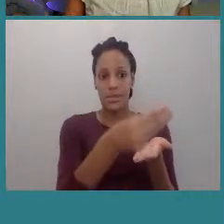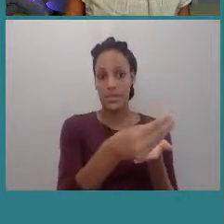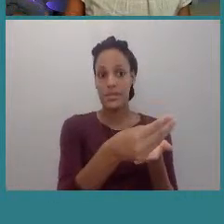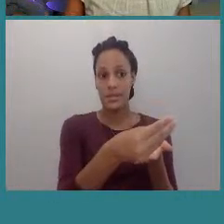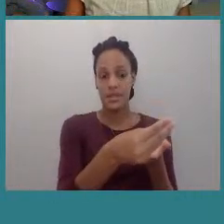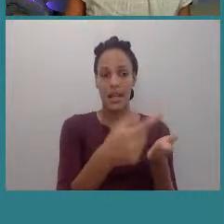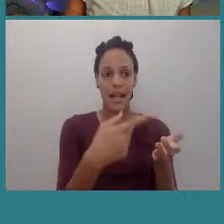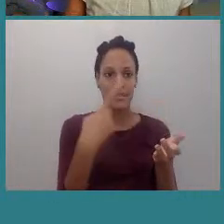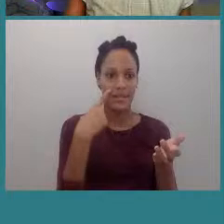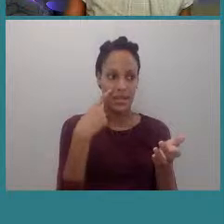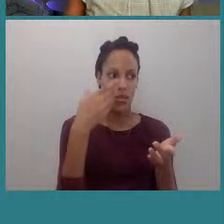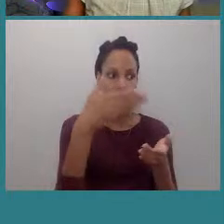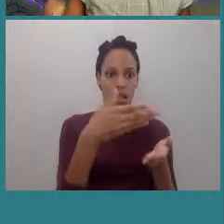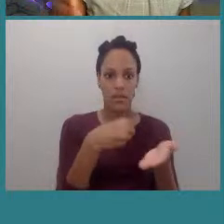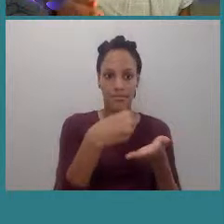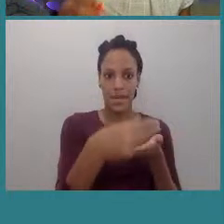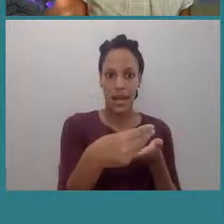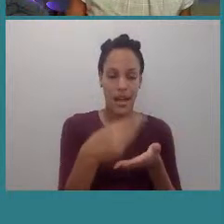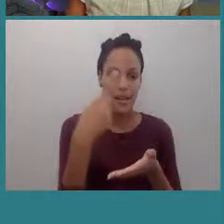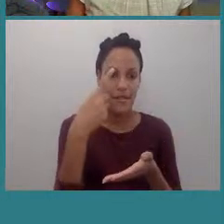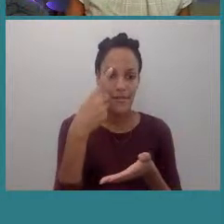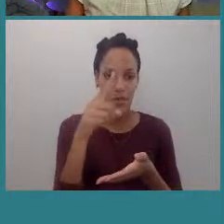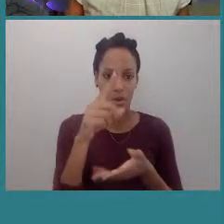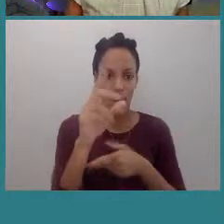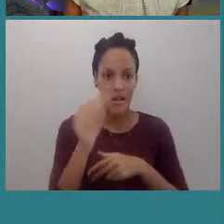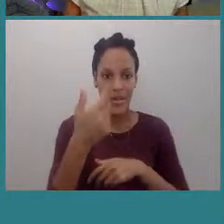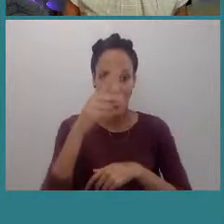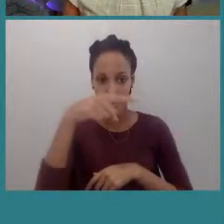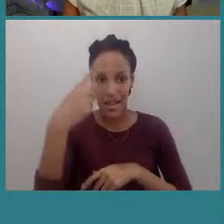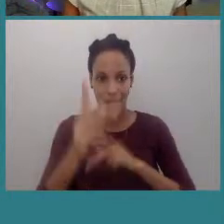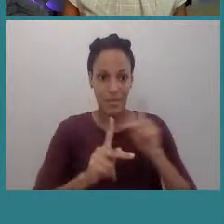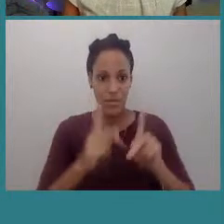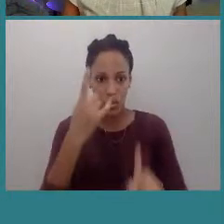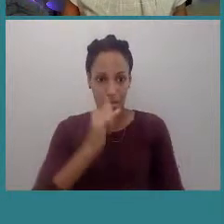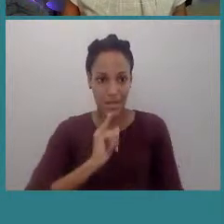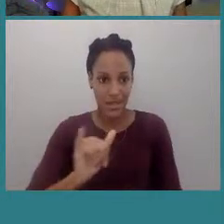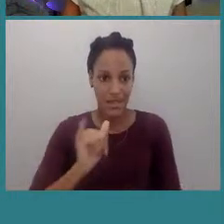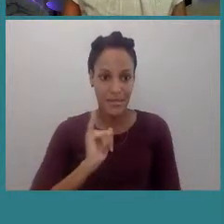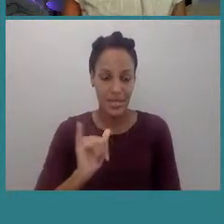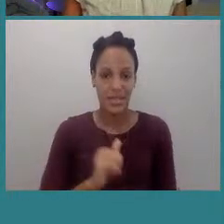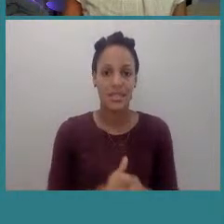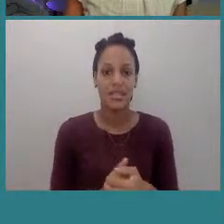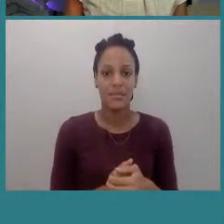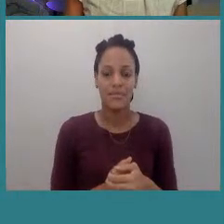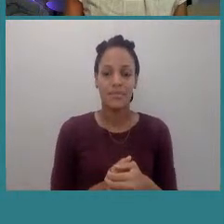look like me because I need to spend my money doing these things you see on the screen anyway.